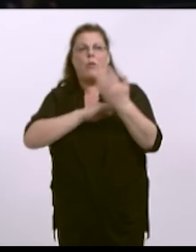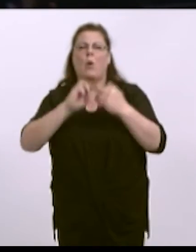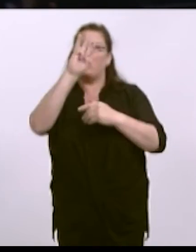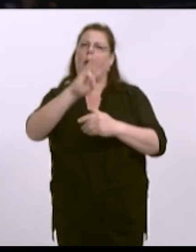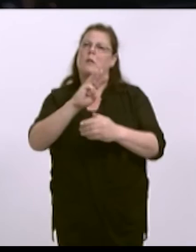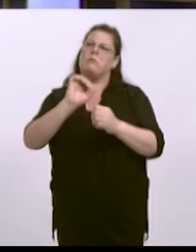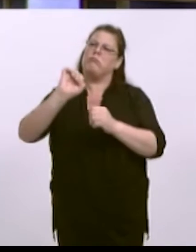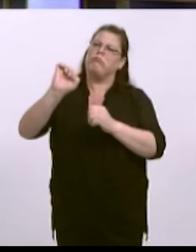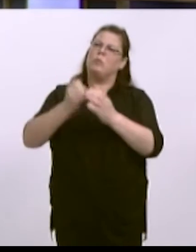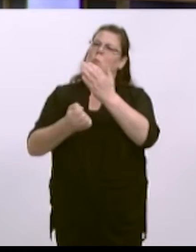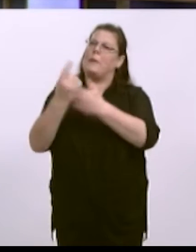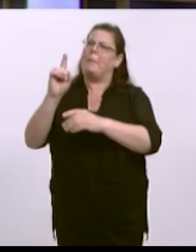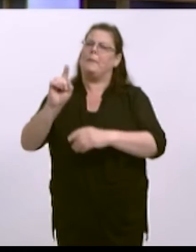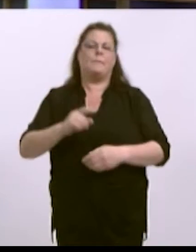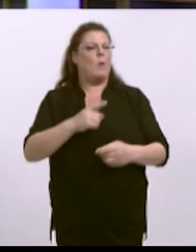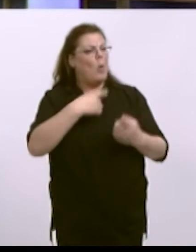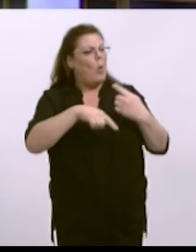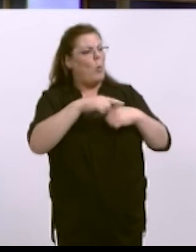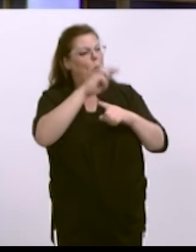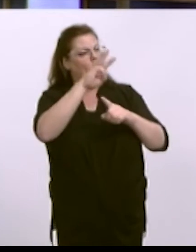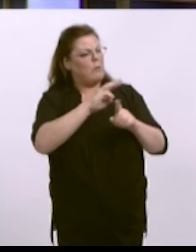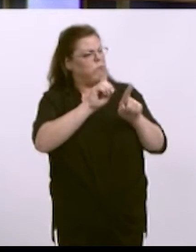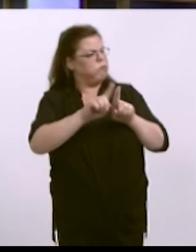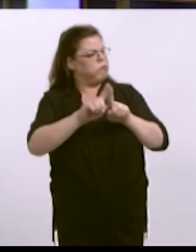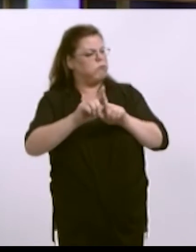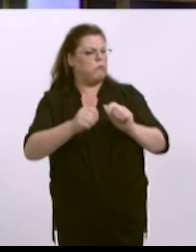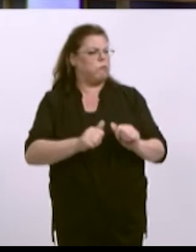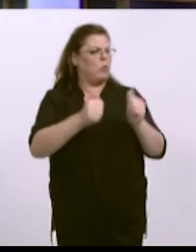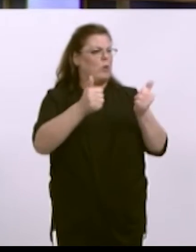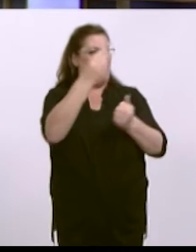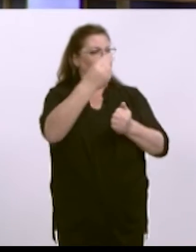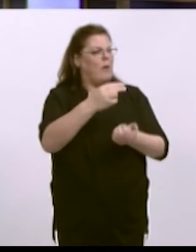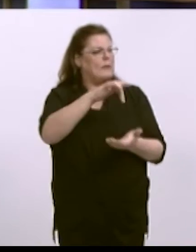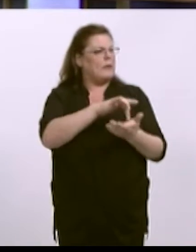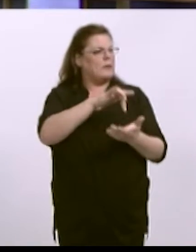network of arts centres and venues that cover the length and breadth of the country.